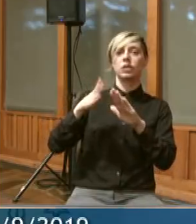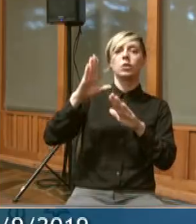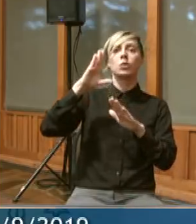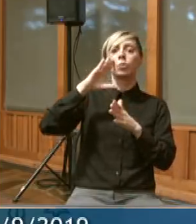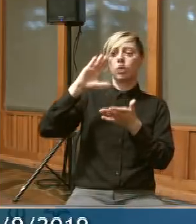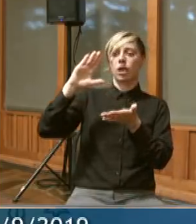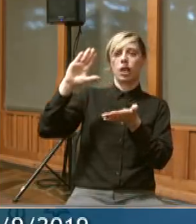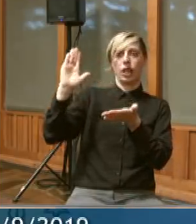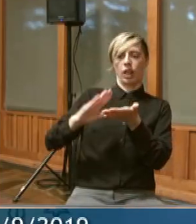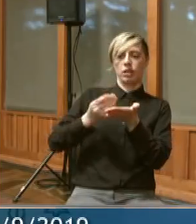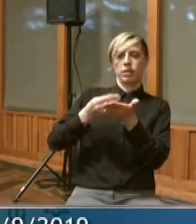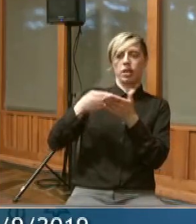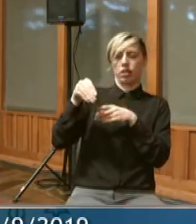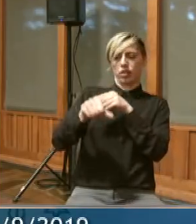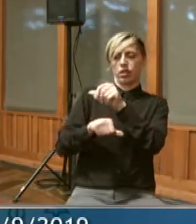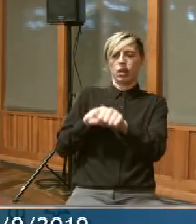BELONGING TO A COMMUNITY. AND THE FACT THAT THE CITY WILL